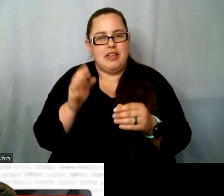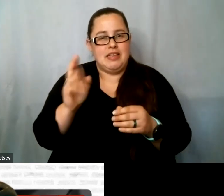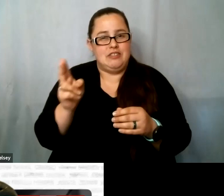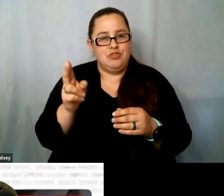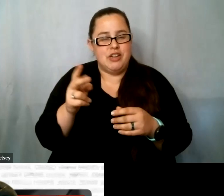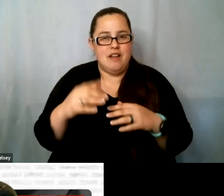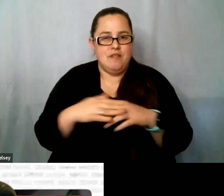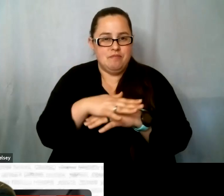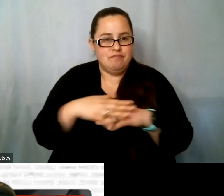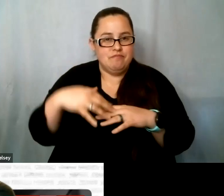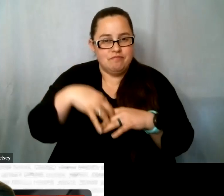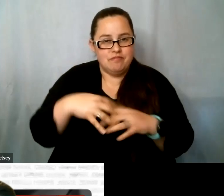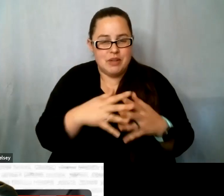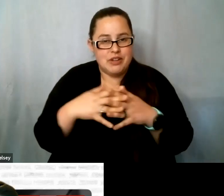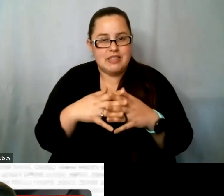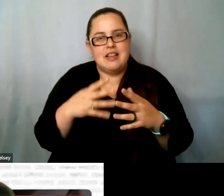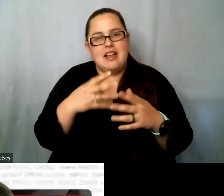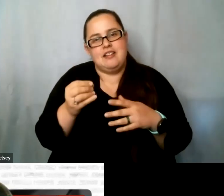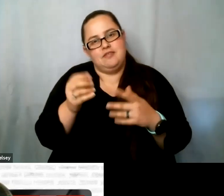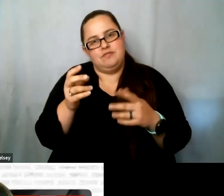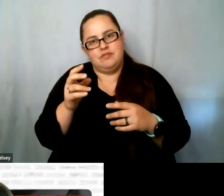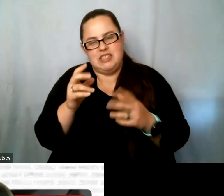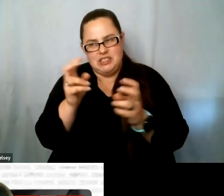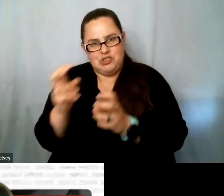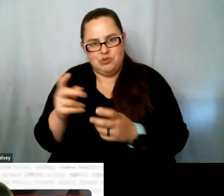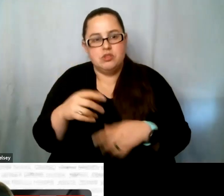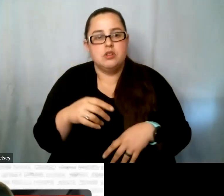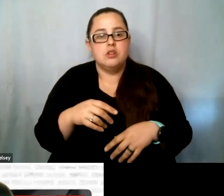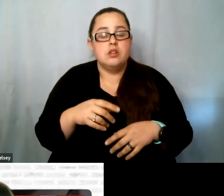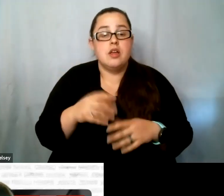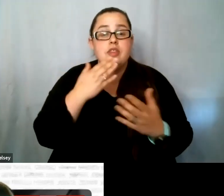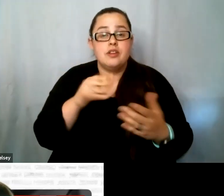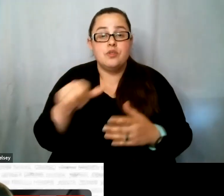join us for that one as well. Thank you to the other classified professionals from our